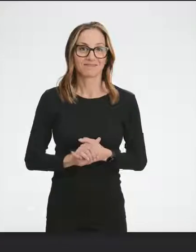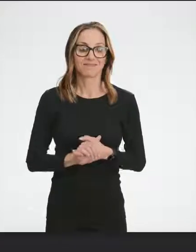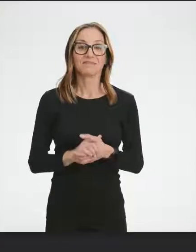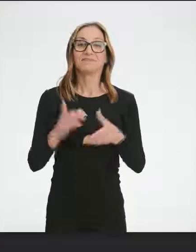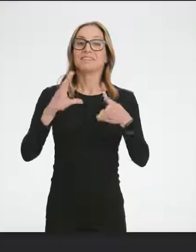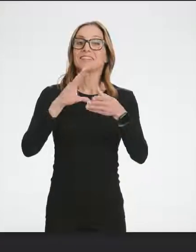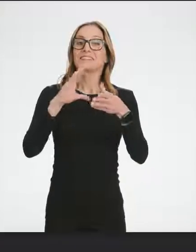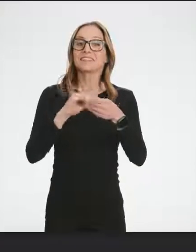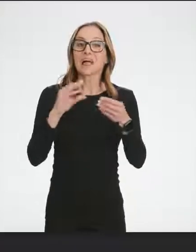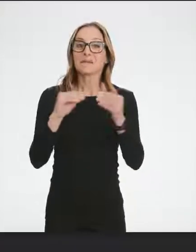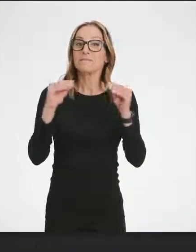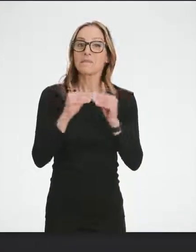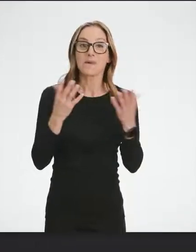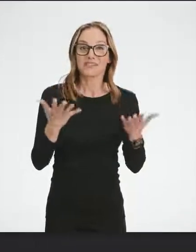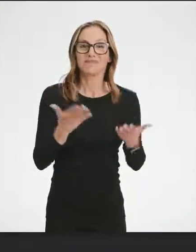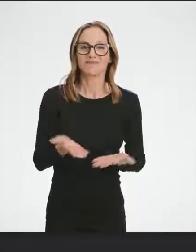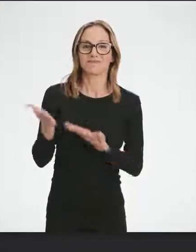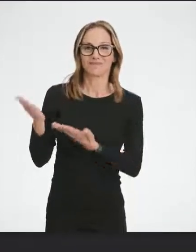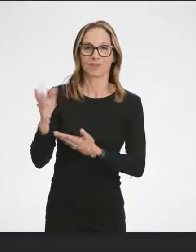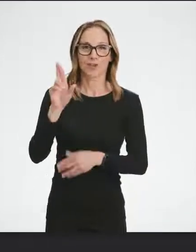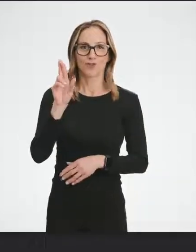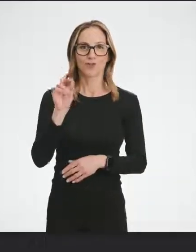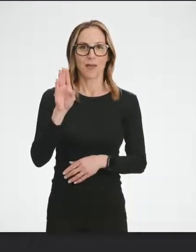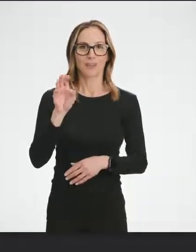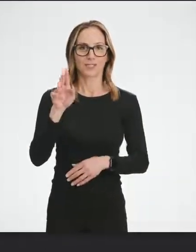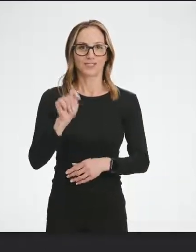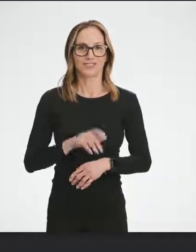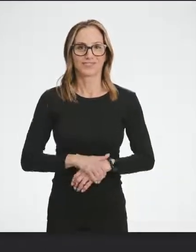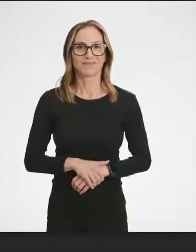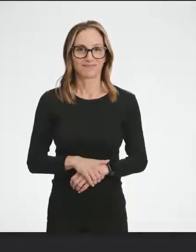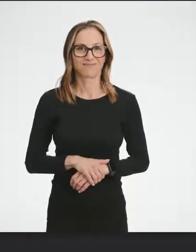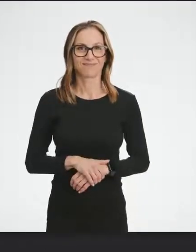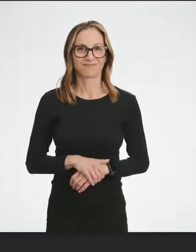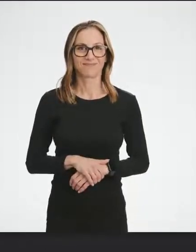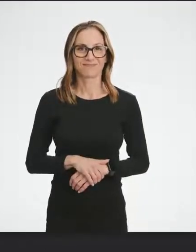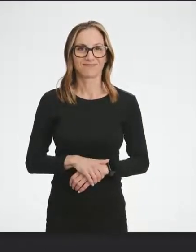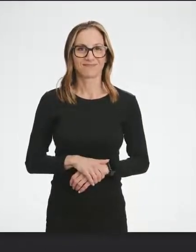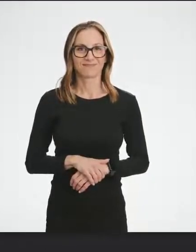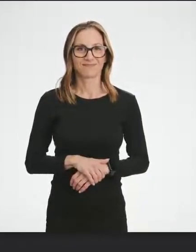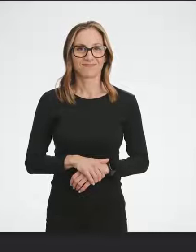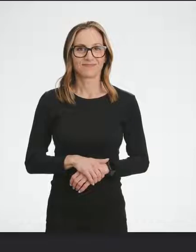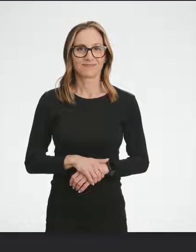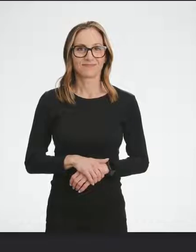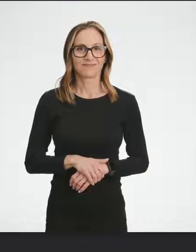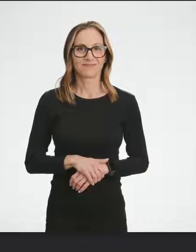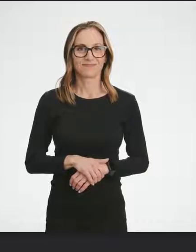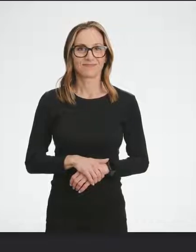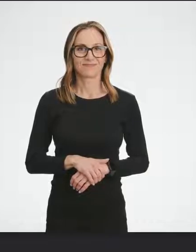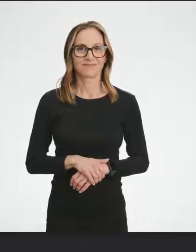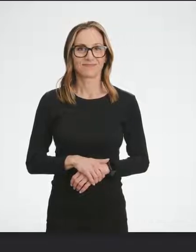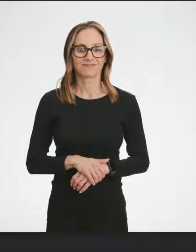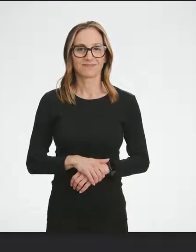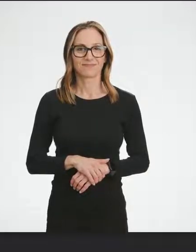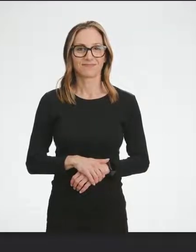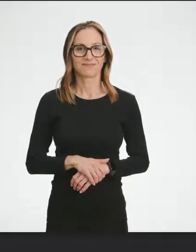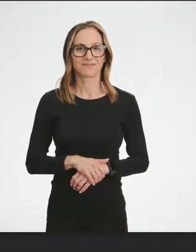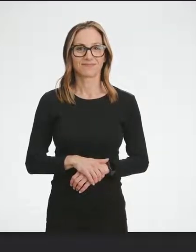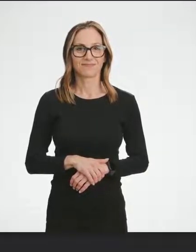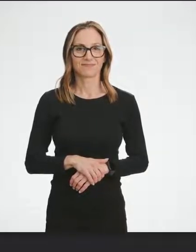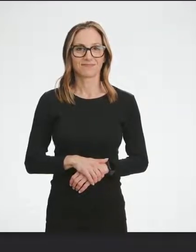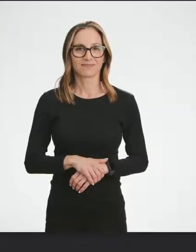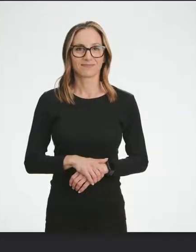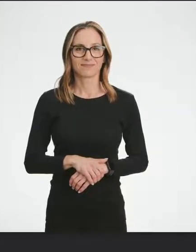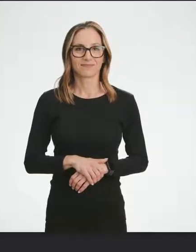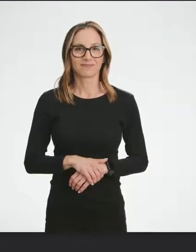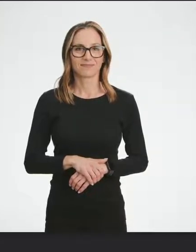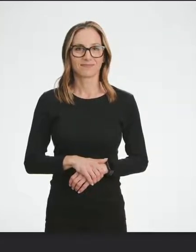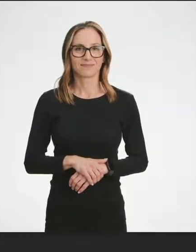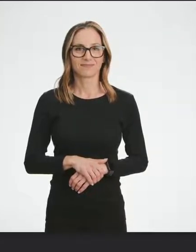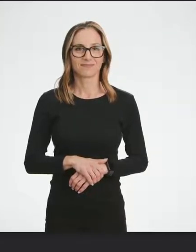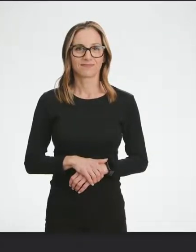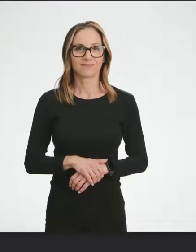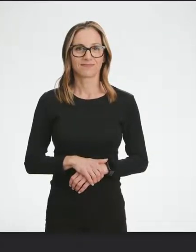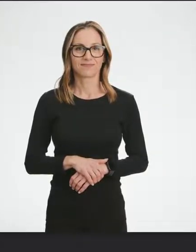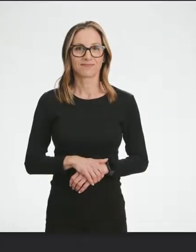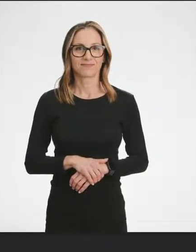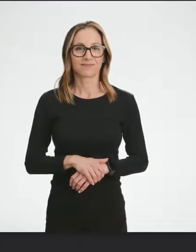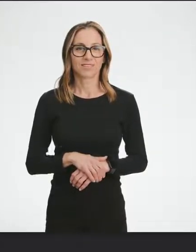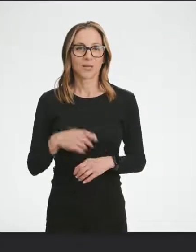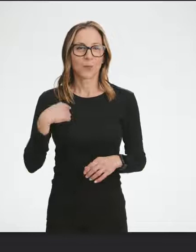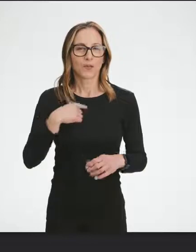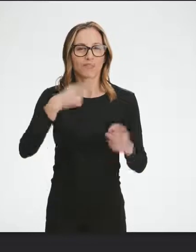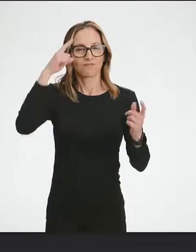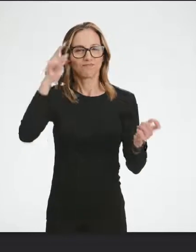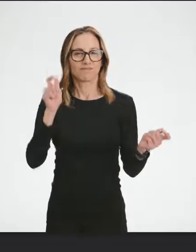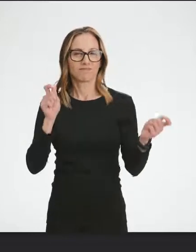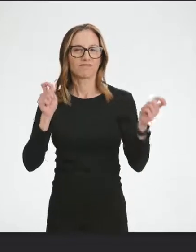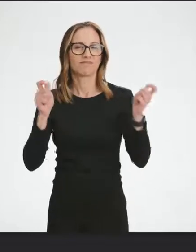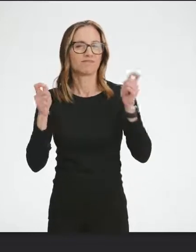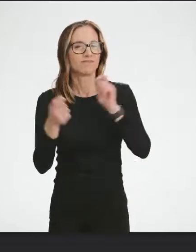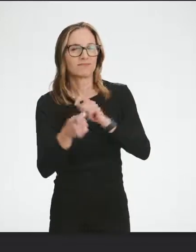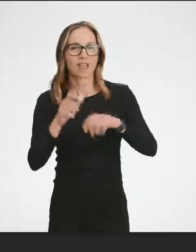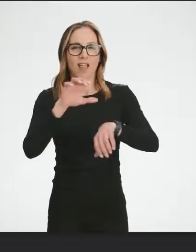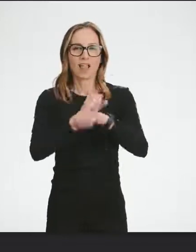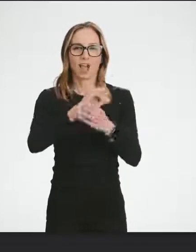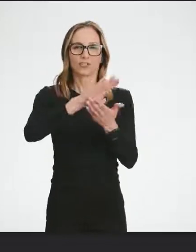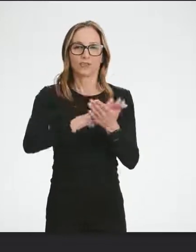Robert Dhaene: In reimagining the Lock Screen, we set out to make it even more personal and